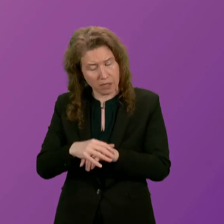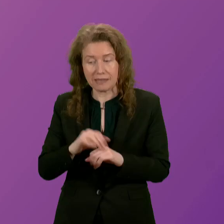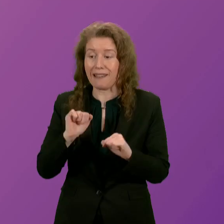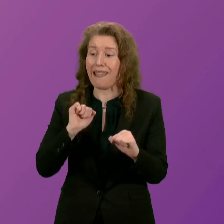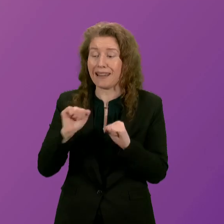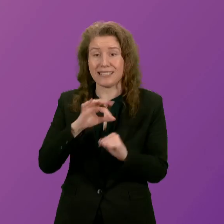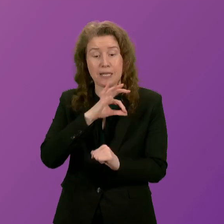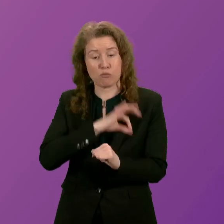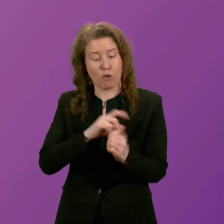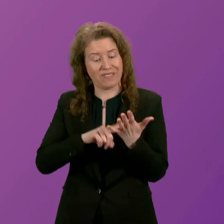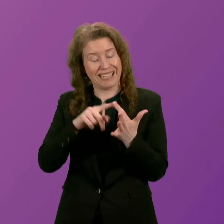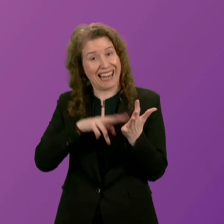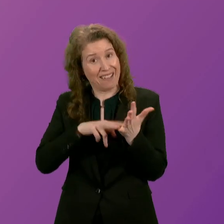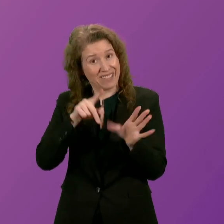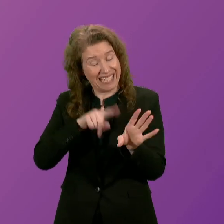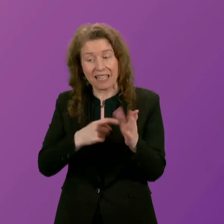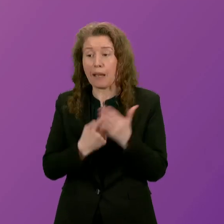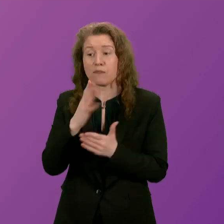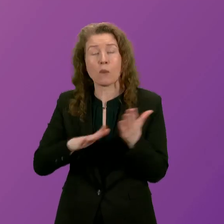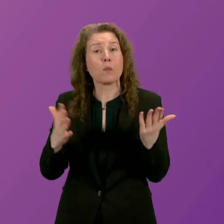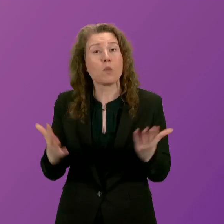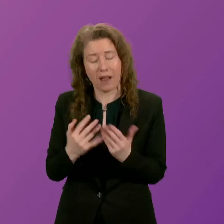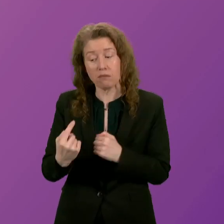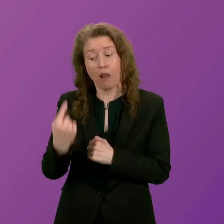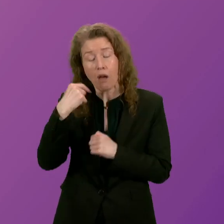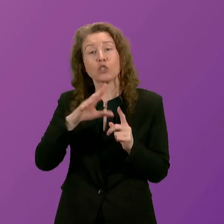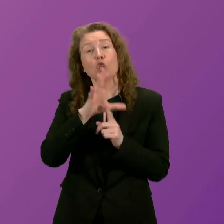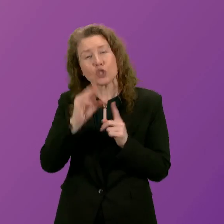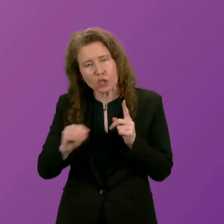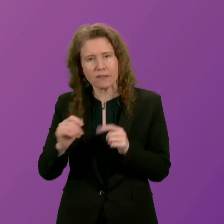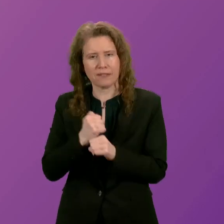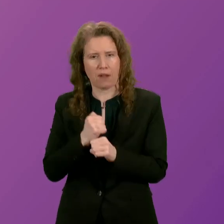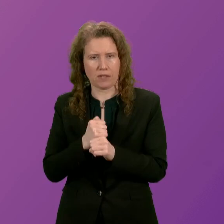profits levy was a product of the previous Conservative UK Government—